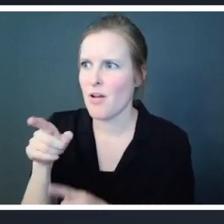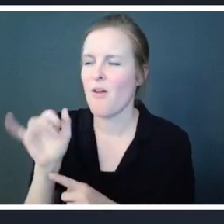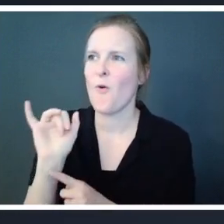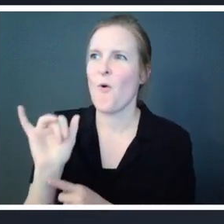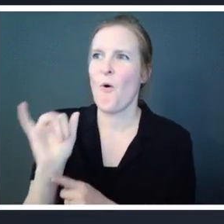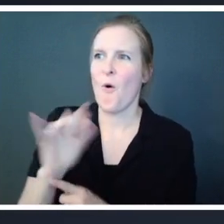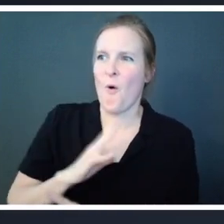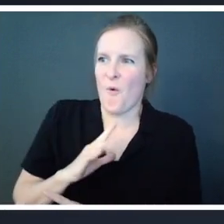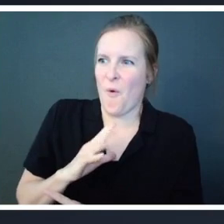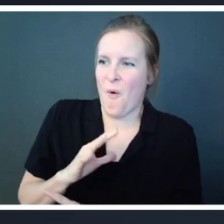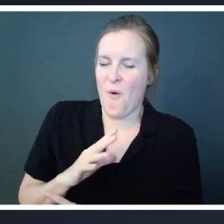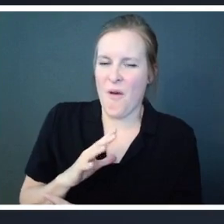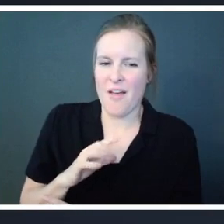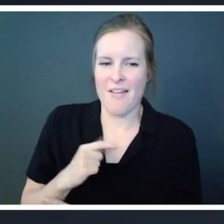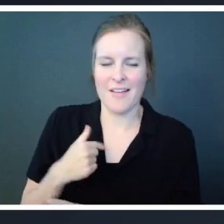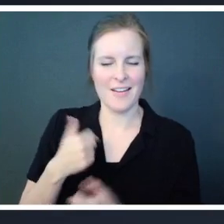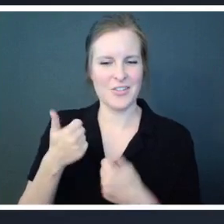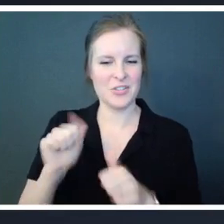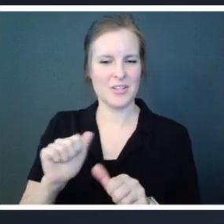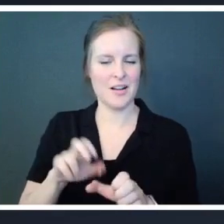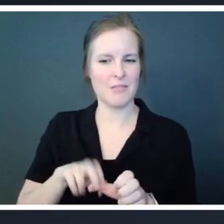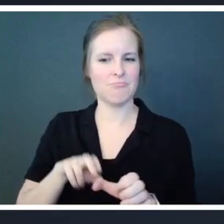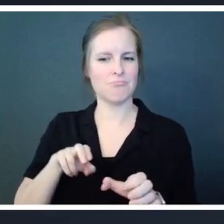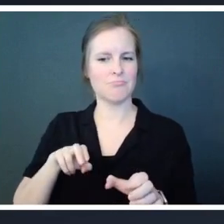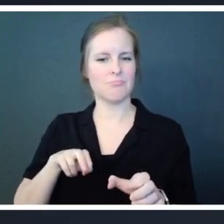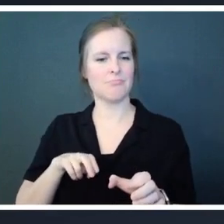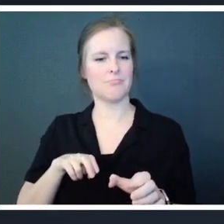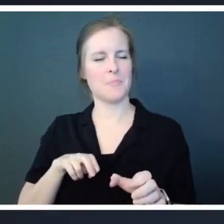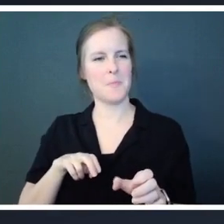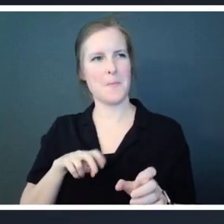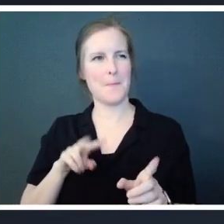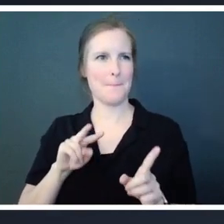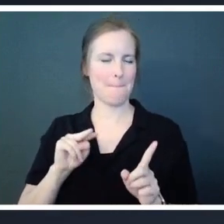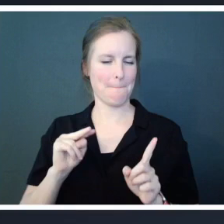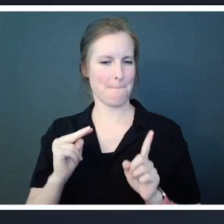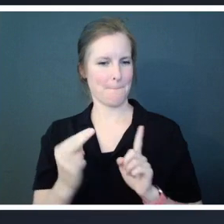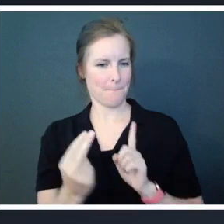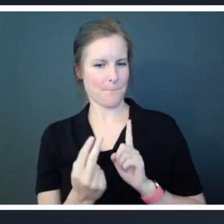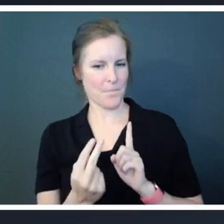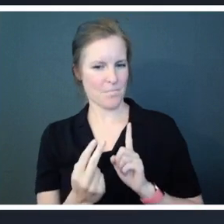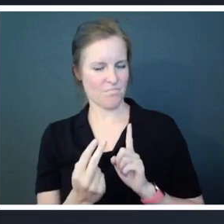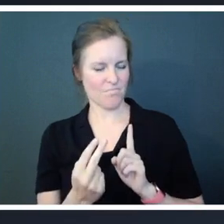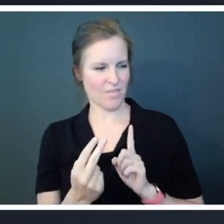to take a step back and remember, you know, not everyone has access to those experts all the time.